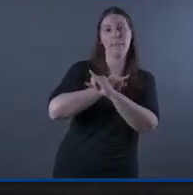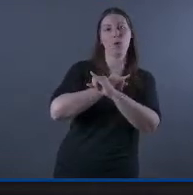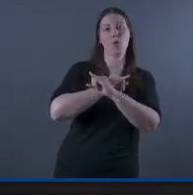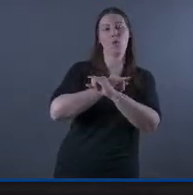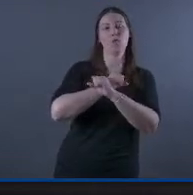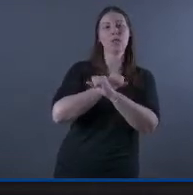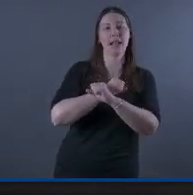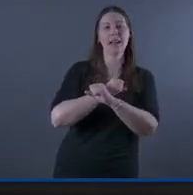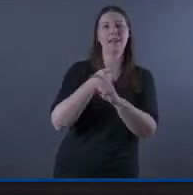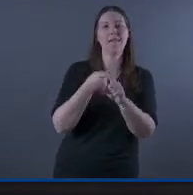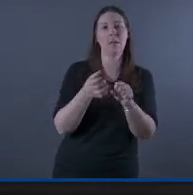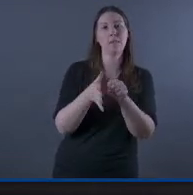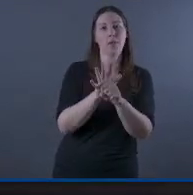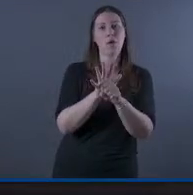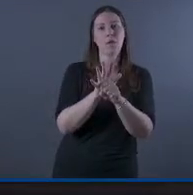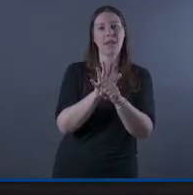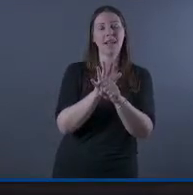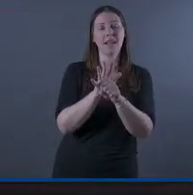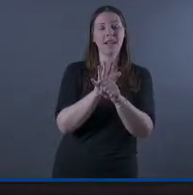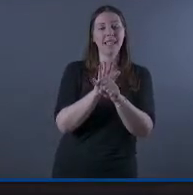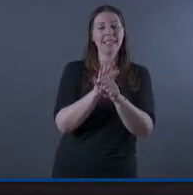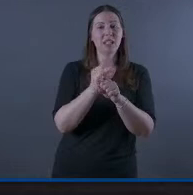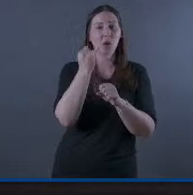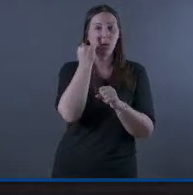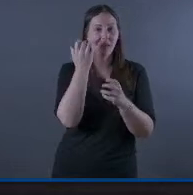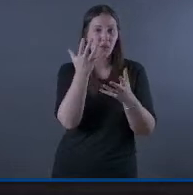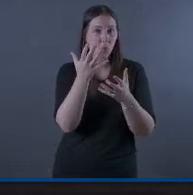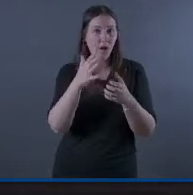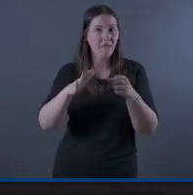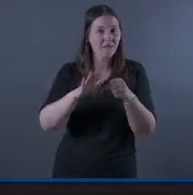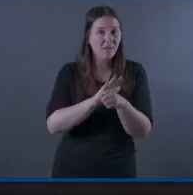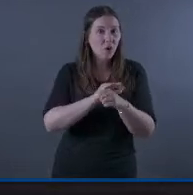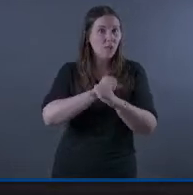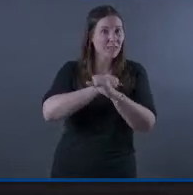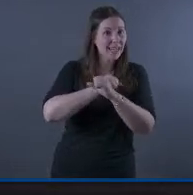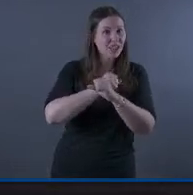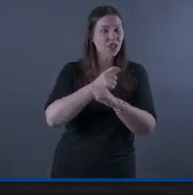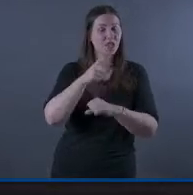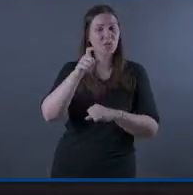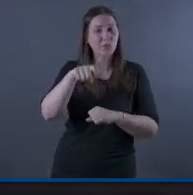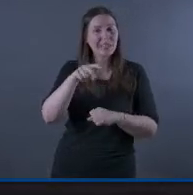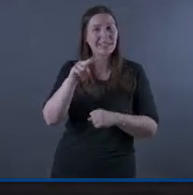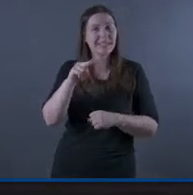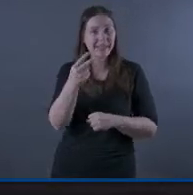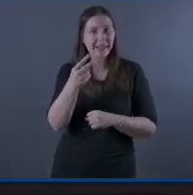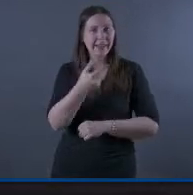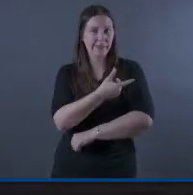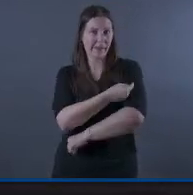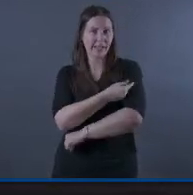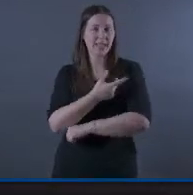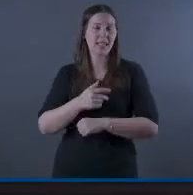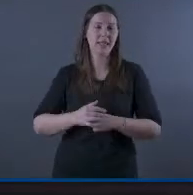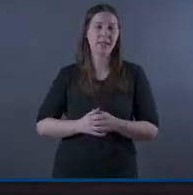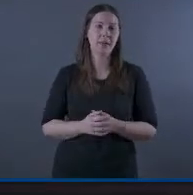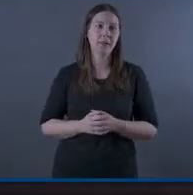that the vaccine is intended to provide. And the CDC, a number of weeks back, actually, we created one additional recommendation,